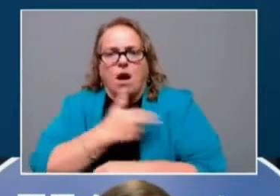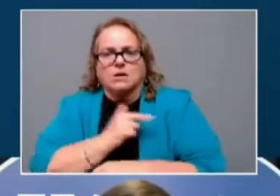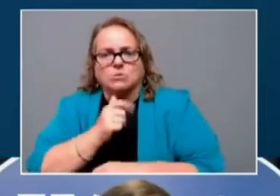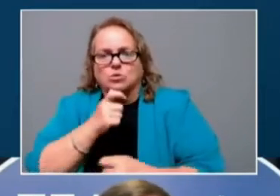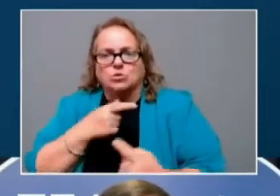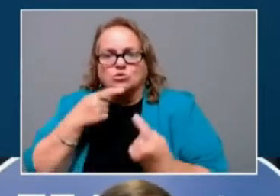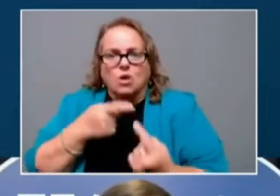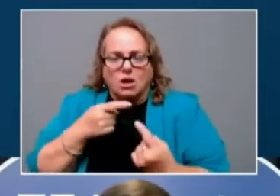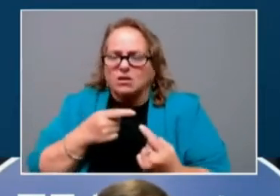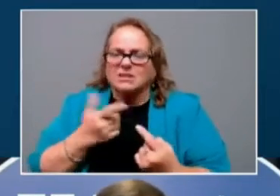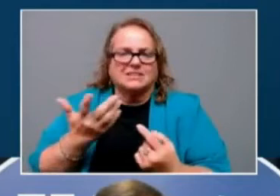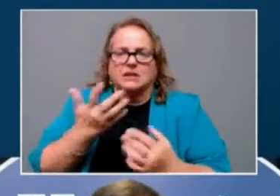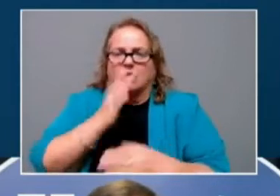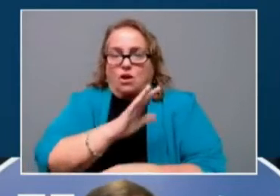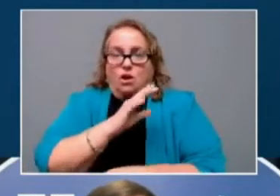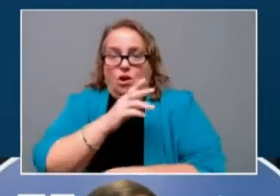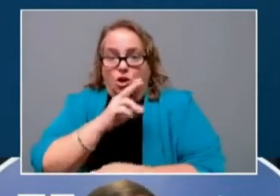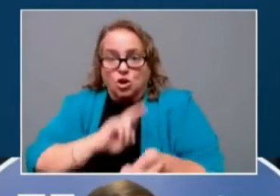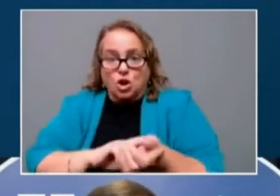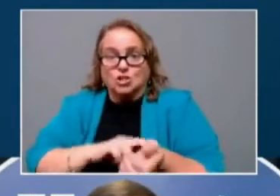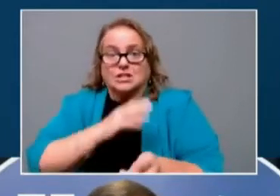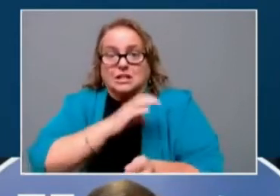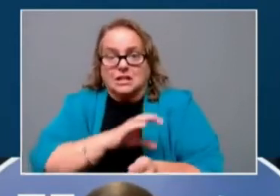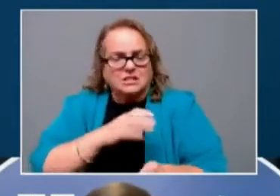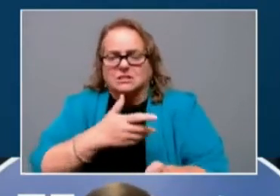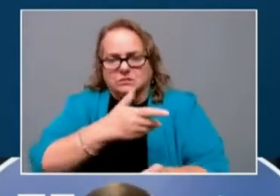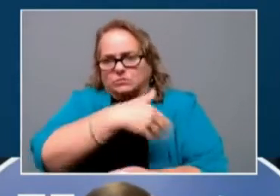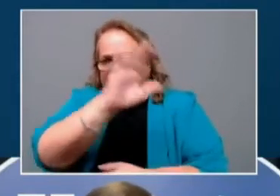or we come in in the community and provide alternative testing locations